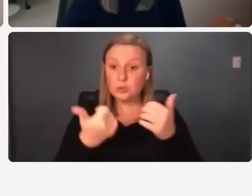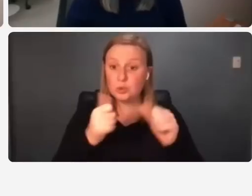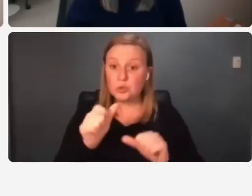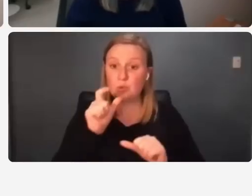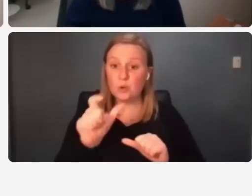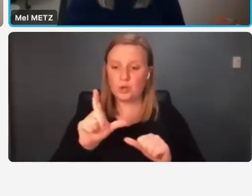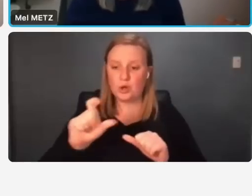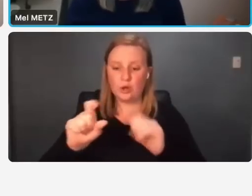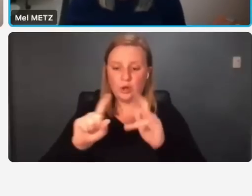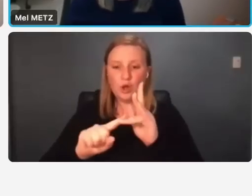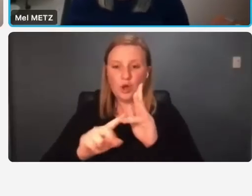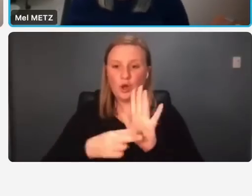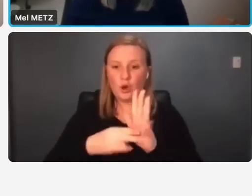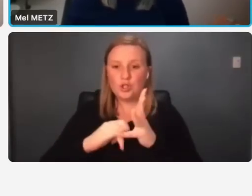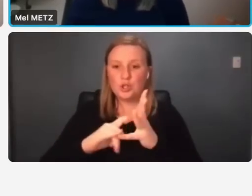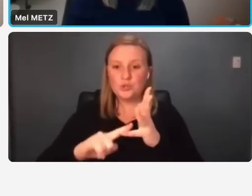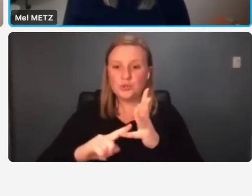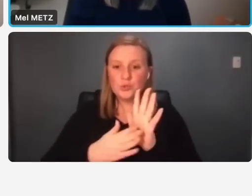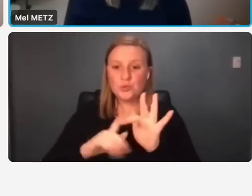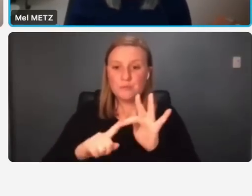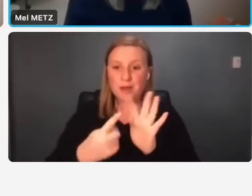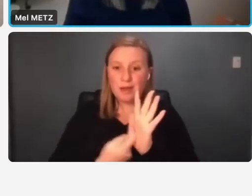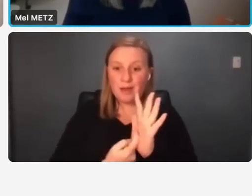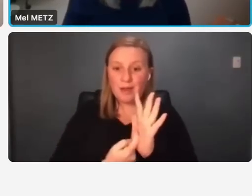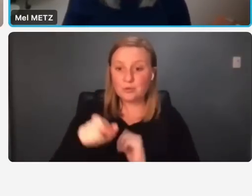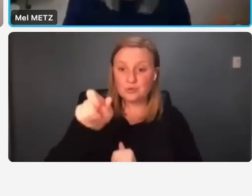I'm so glad that that question has been asked actually.